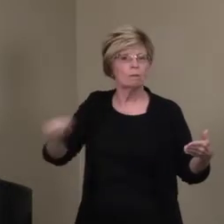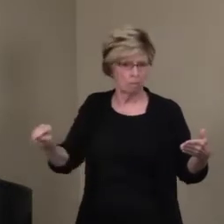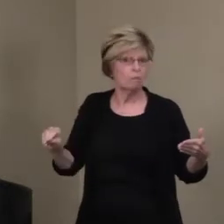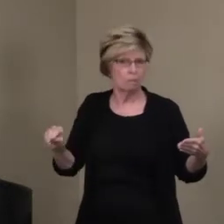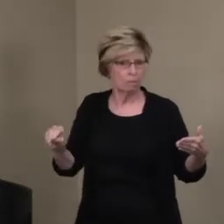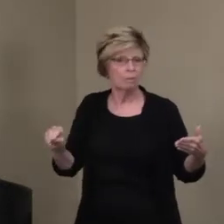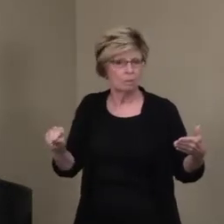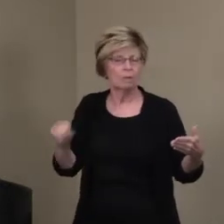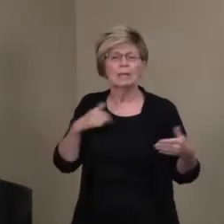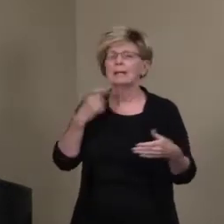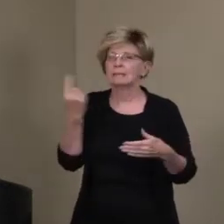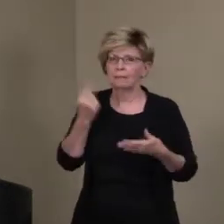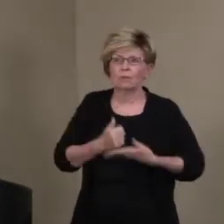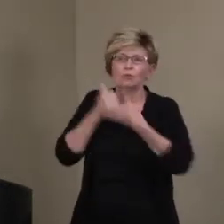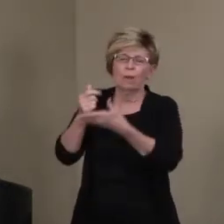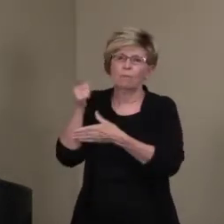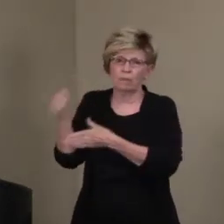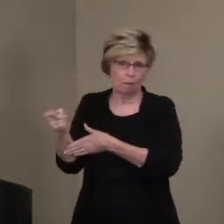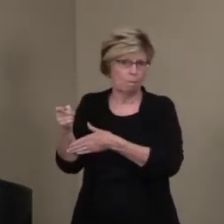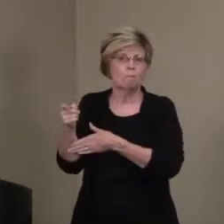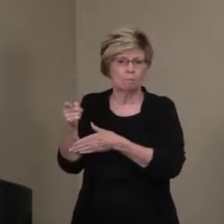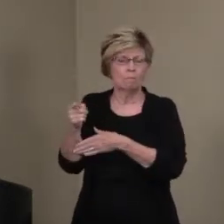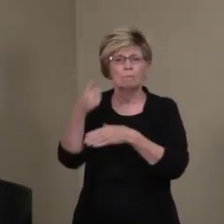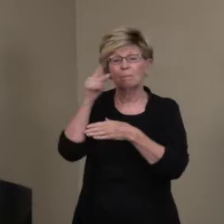from their personal information on to the paperwork they would need for their